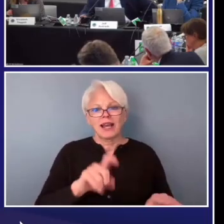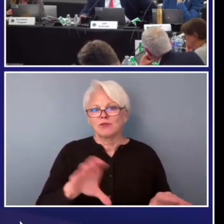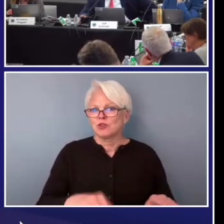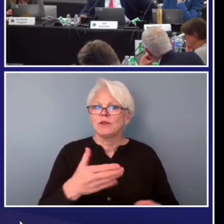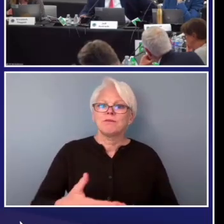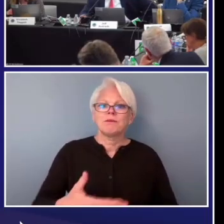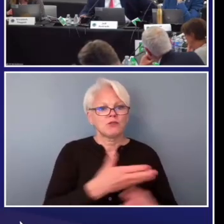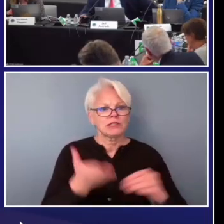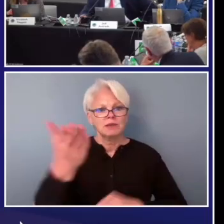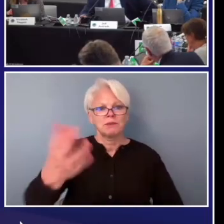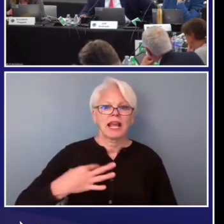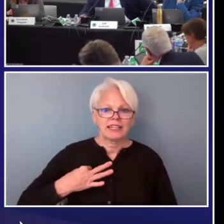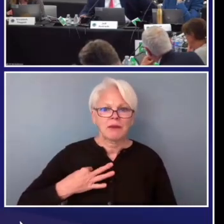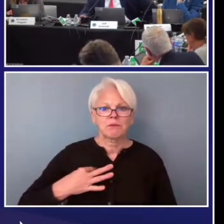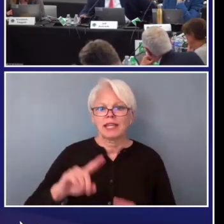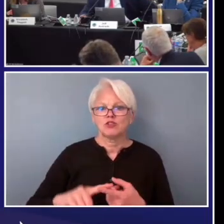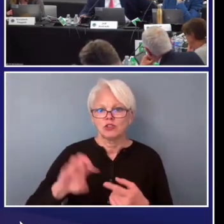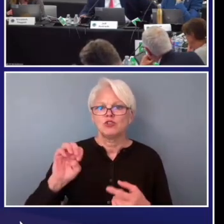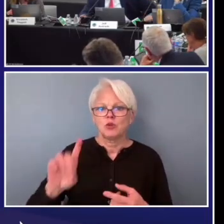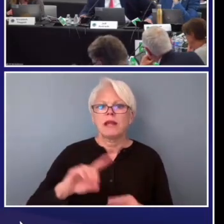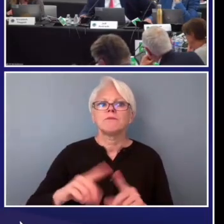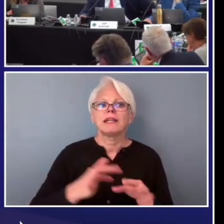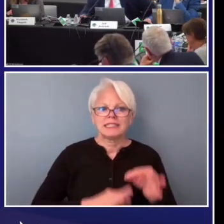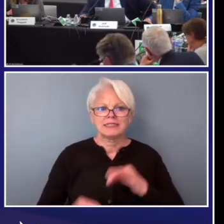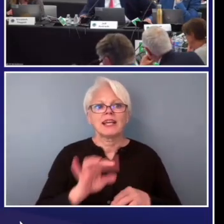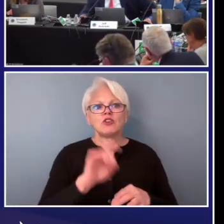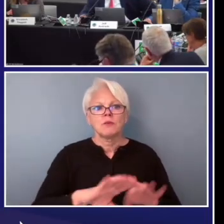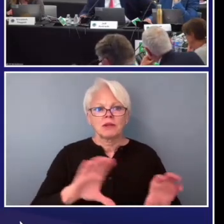an application to us, but instead have to have done one or more of these other activities.